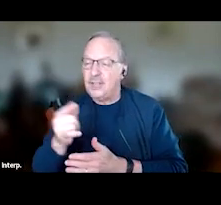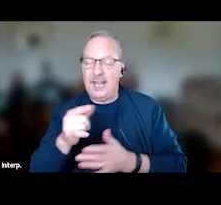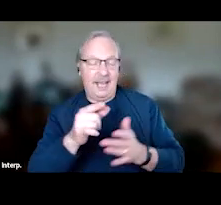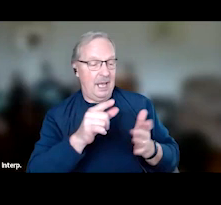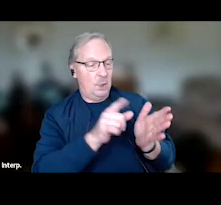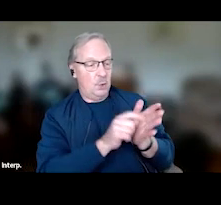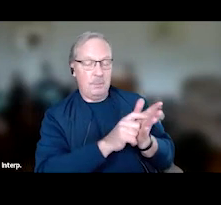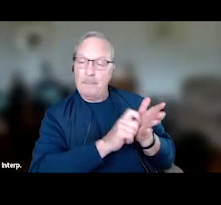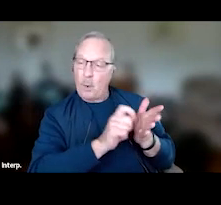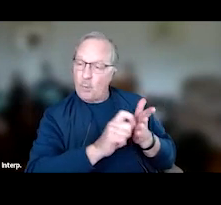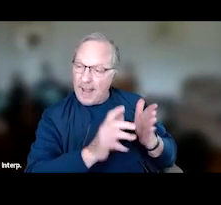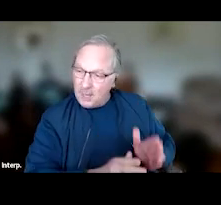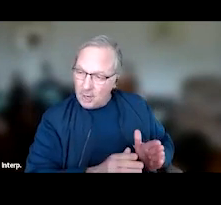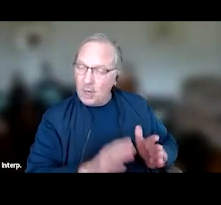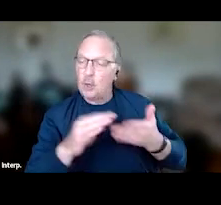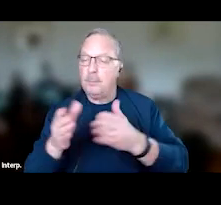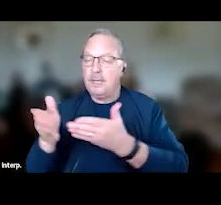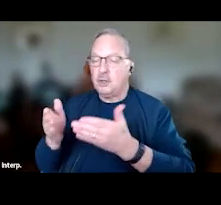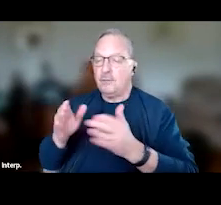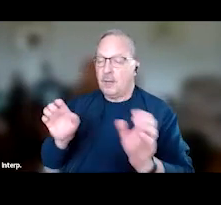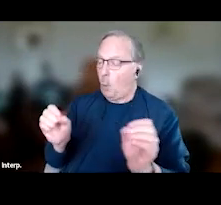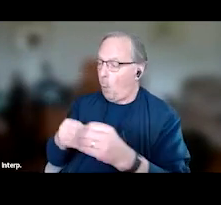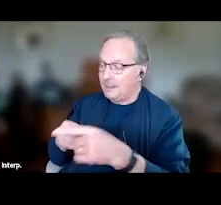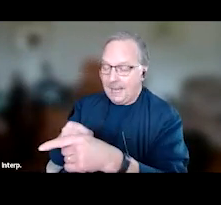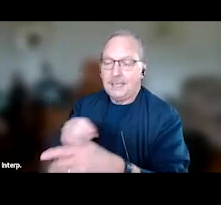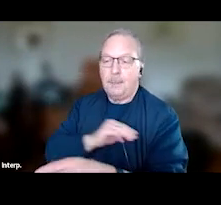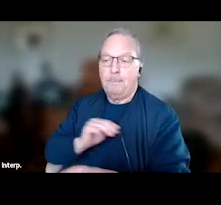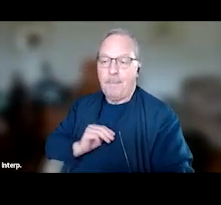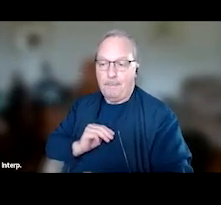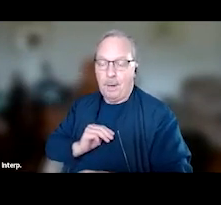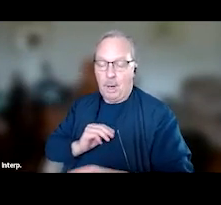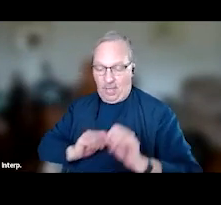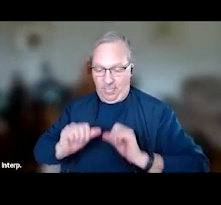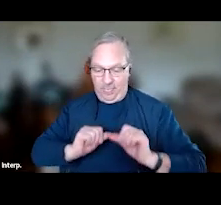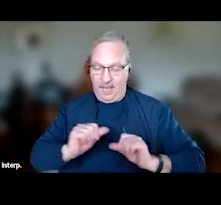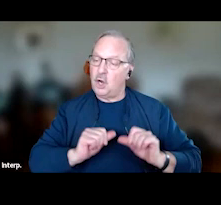a community service organization member, theater actor, and stage crew.